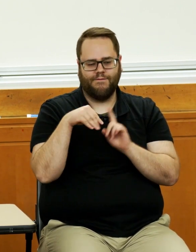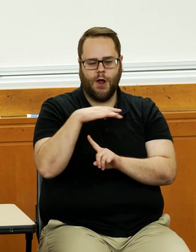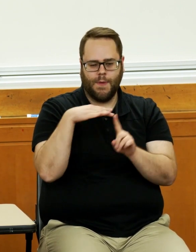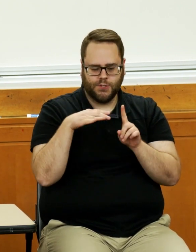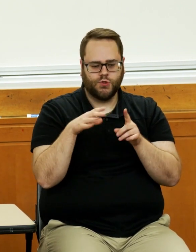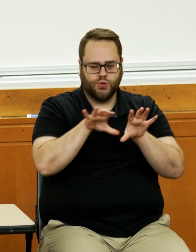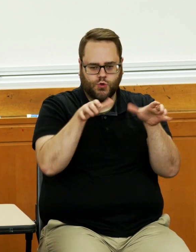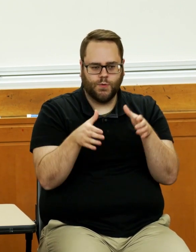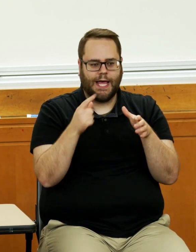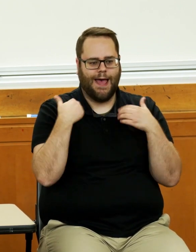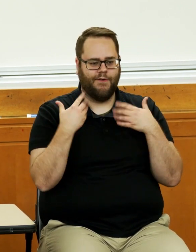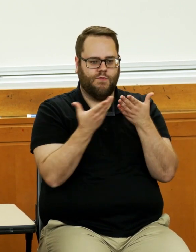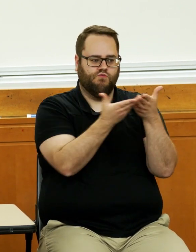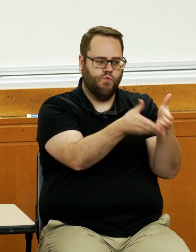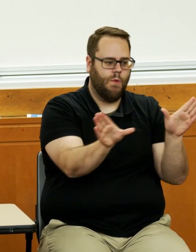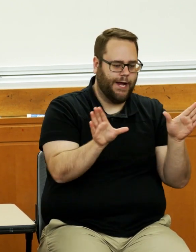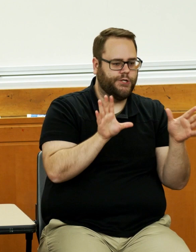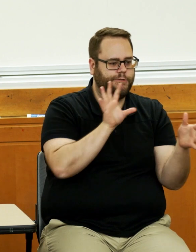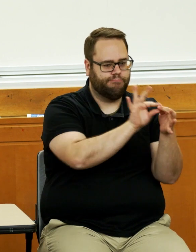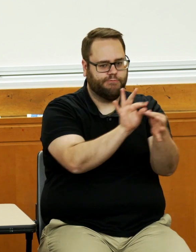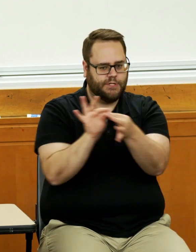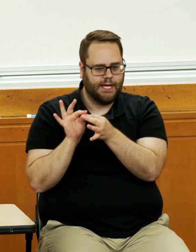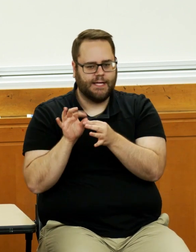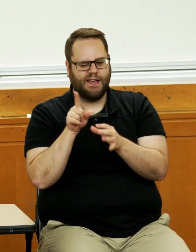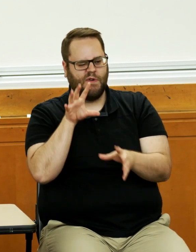that have been involved with different aspects of this fight at different points.